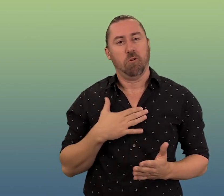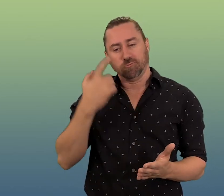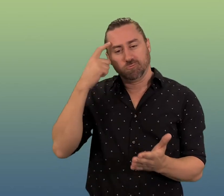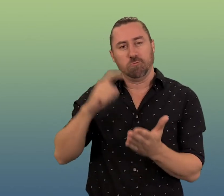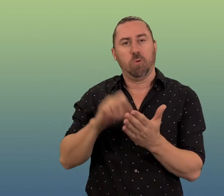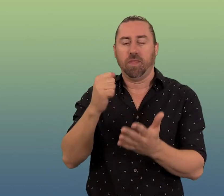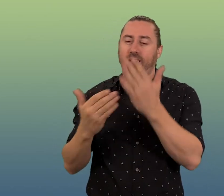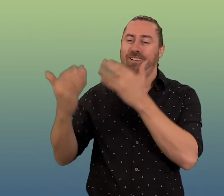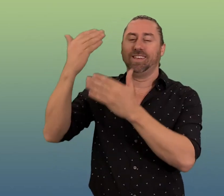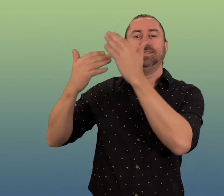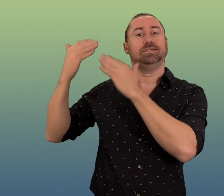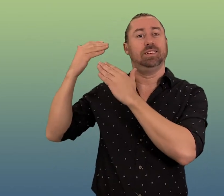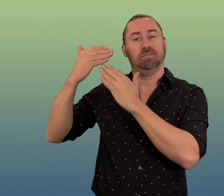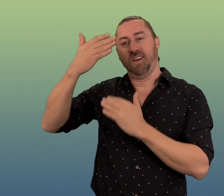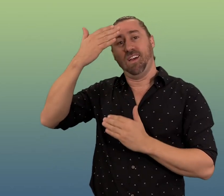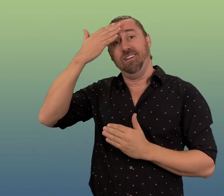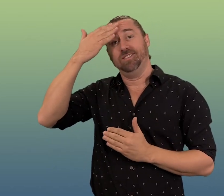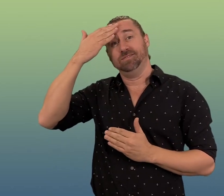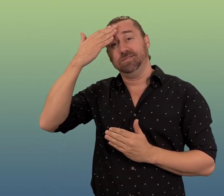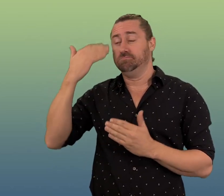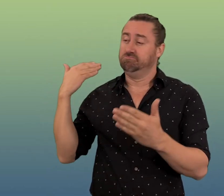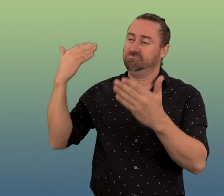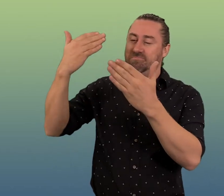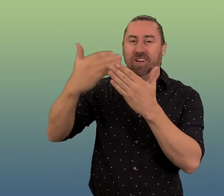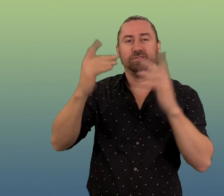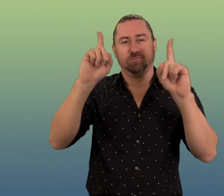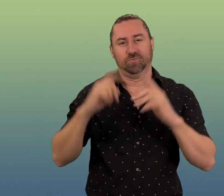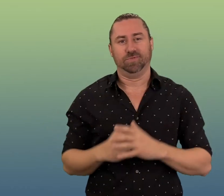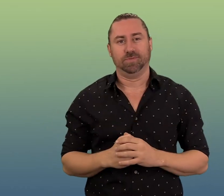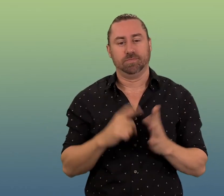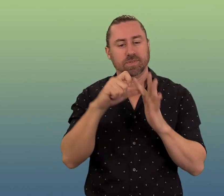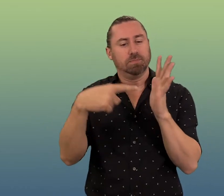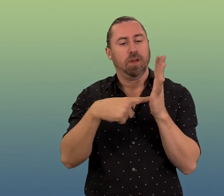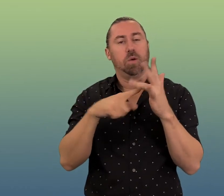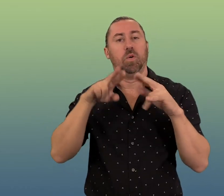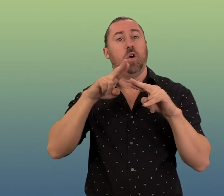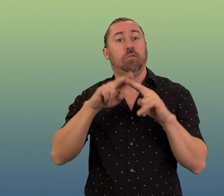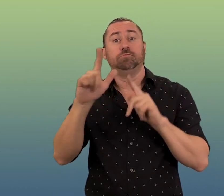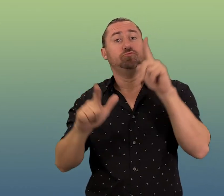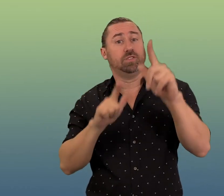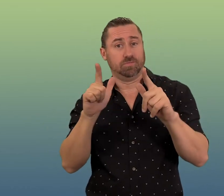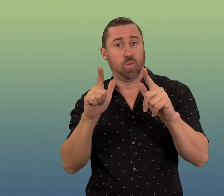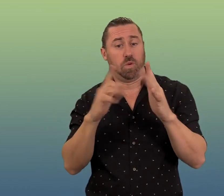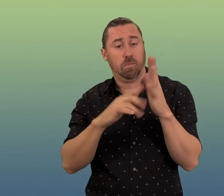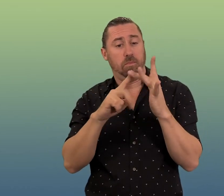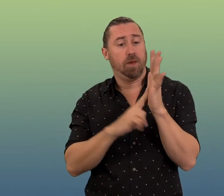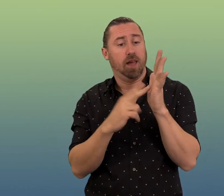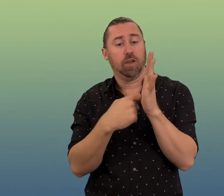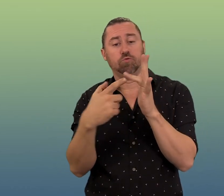We also acknowledge their ancestors and Elders both past and present. The Department of Transport and Main Roads